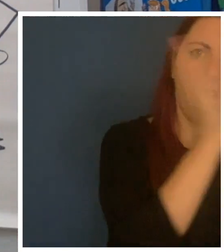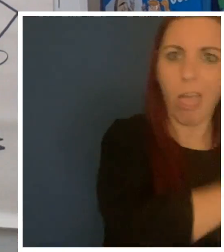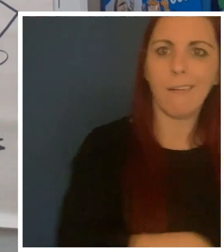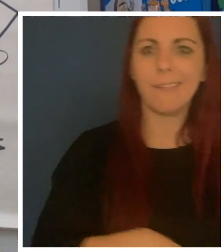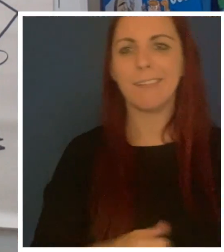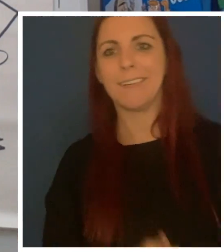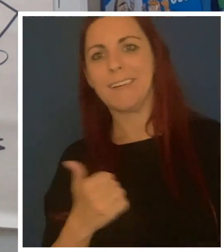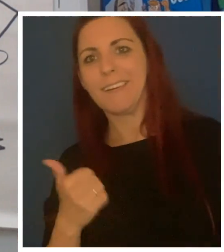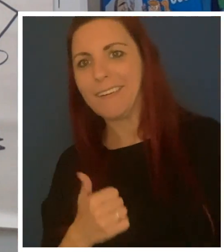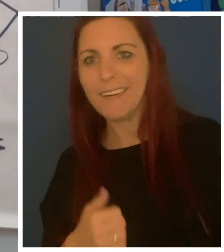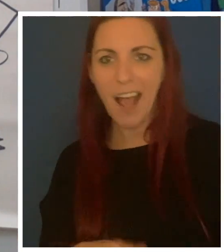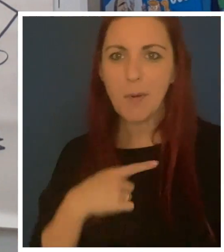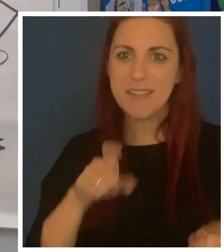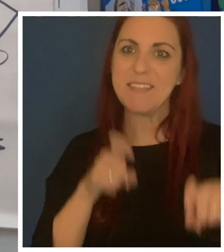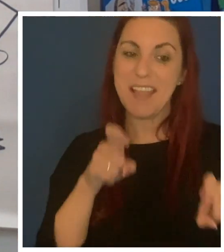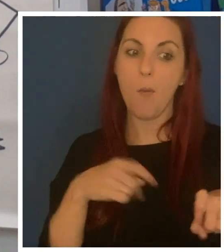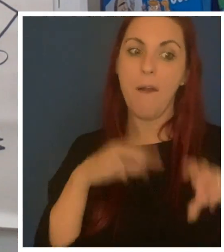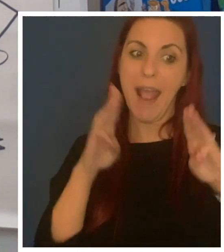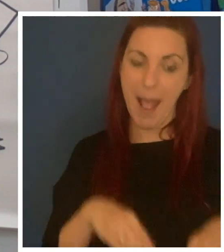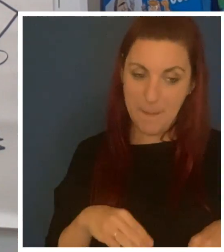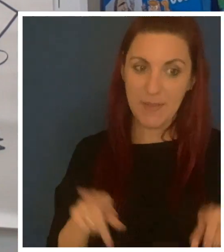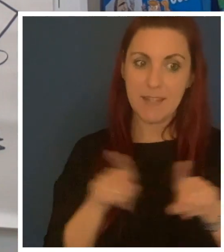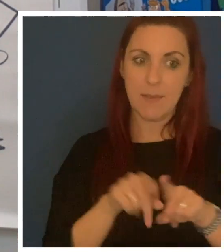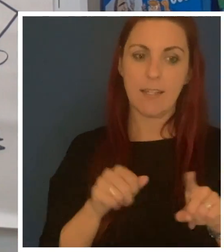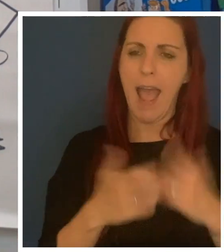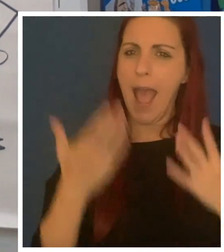side of my drawing board, I'm going to draw it here with a big curve that will